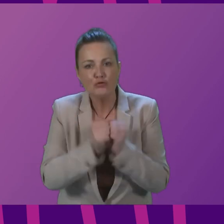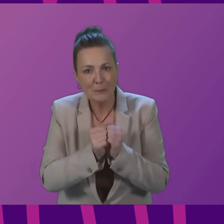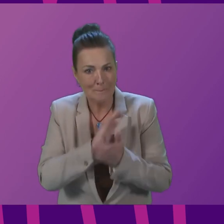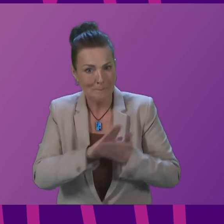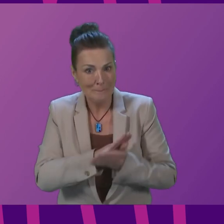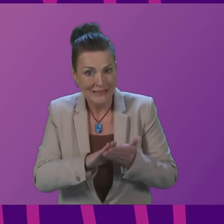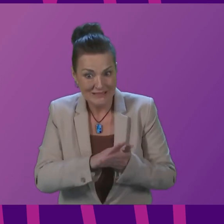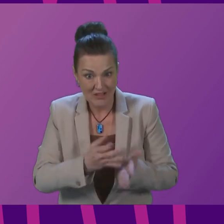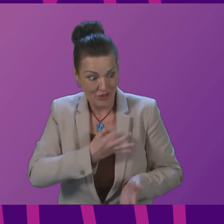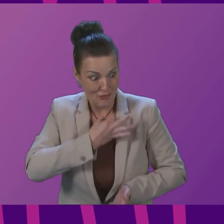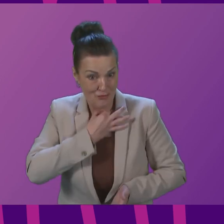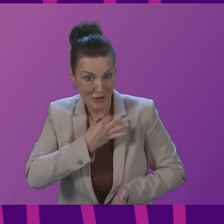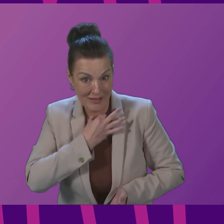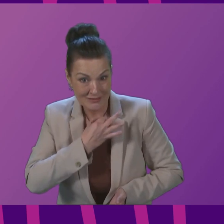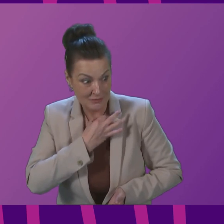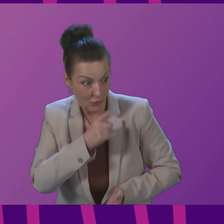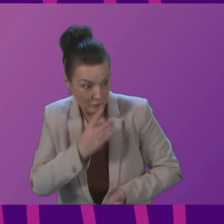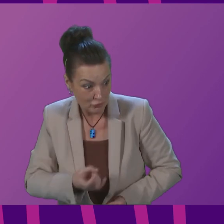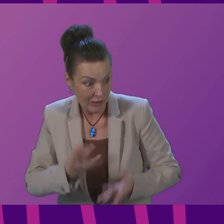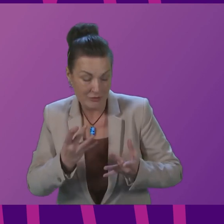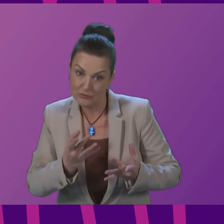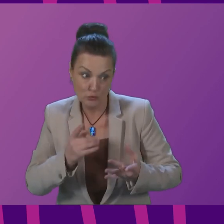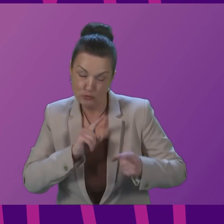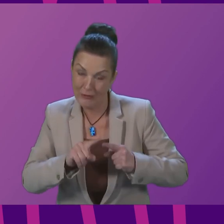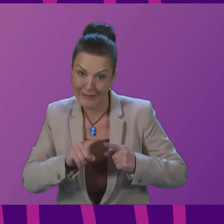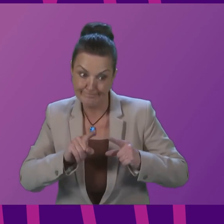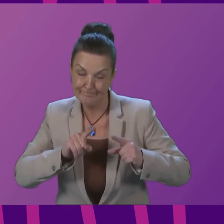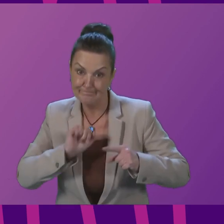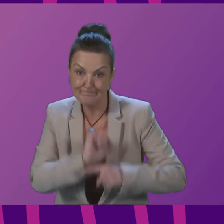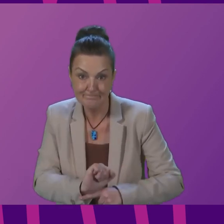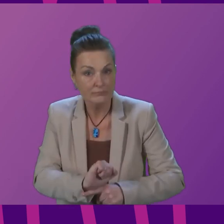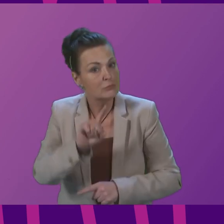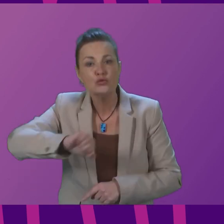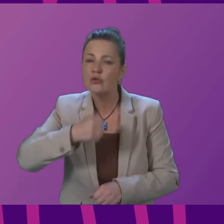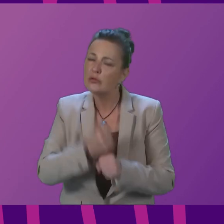risk and the reality of strike action. The Scottish Government will continue to work closely with all parties to ensure that there